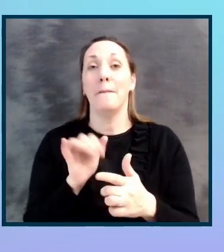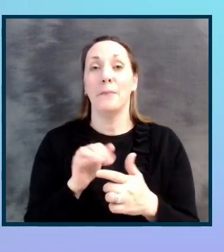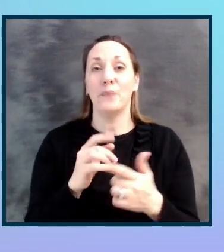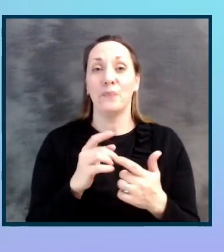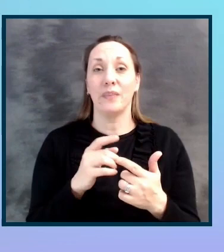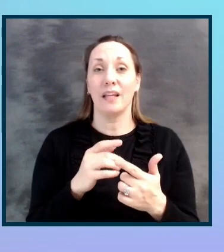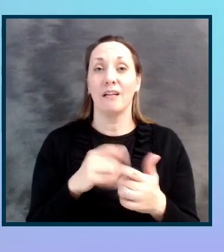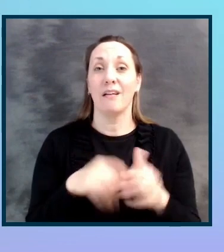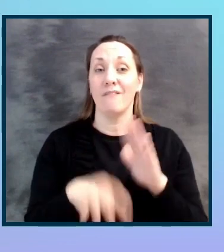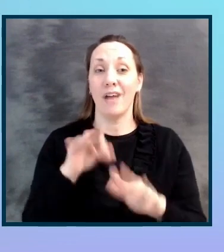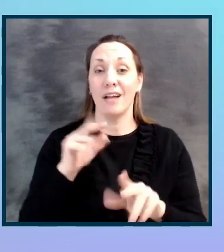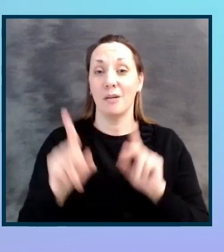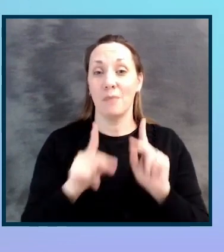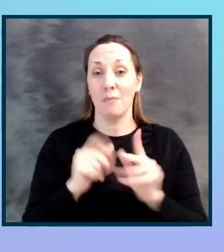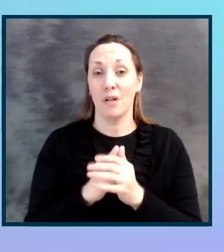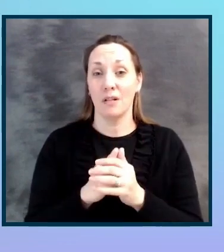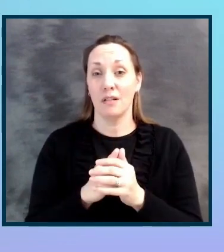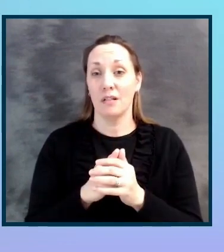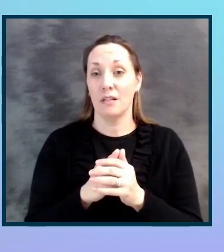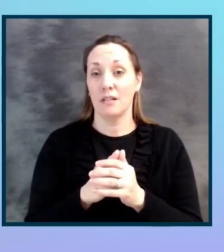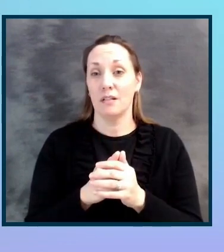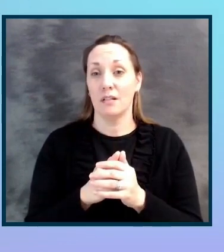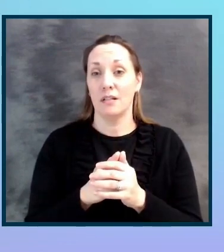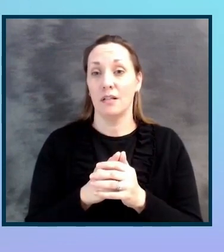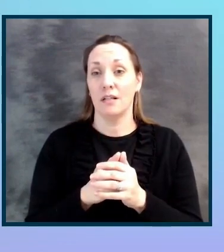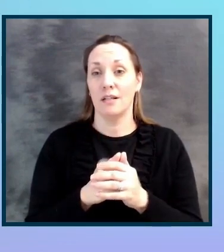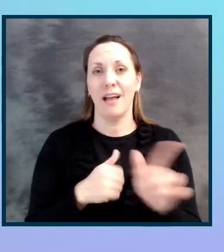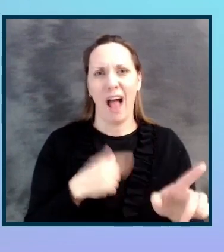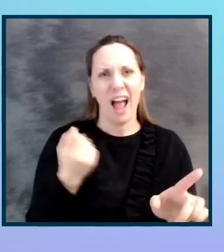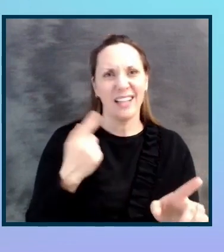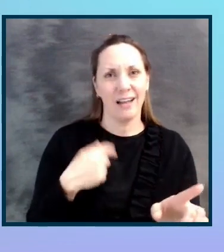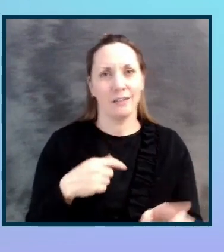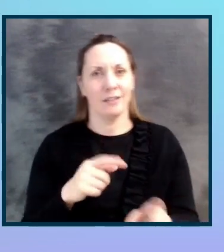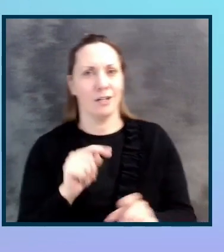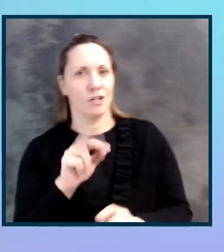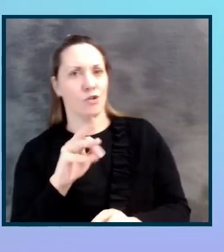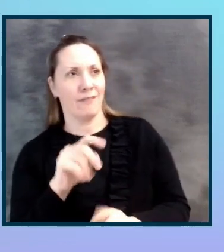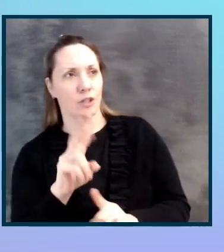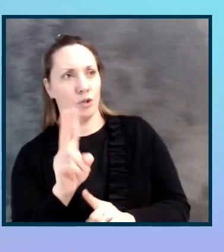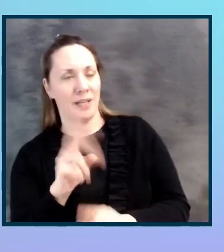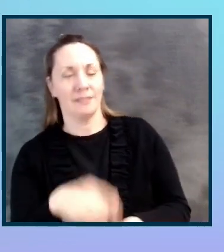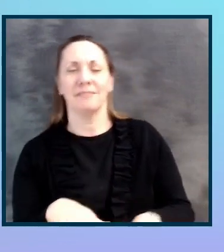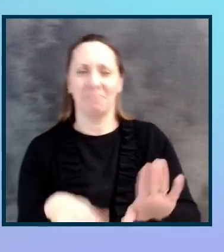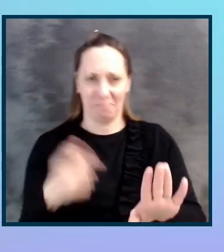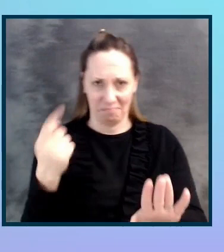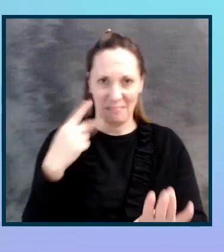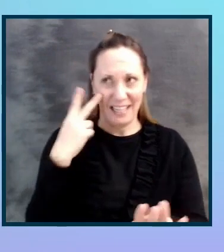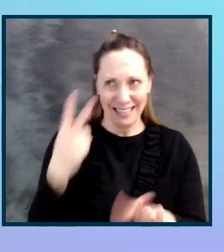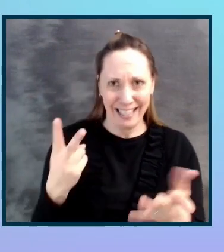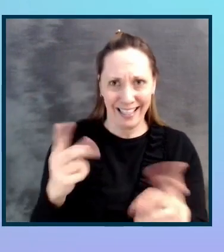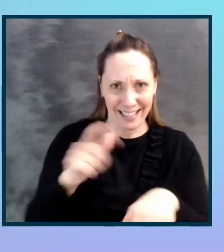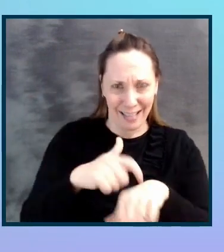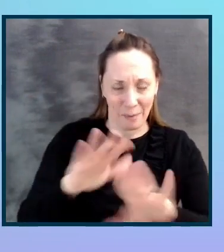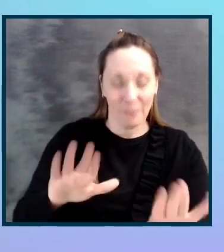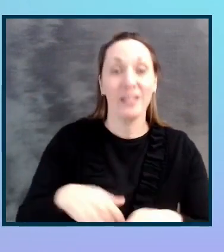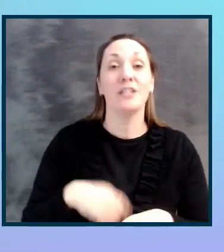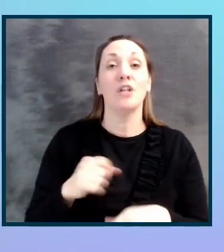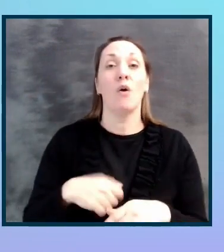Find some people in the accessibility community. Two minutes. - I got it. I got it Travis, I can see you. So I would suggest following people in the accessibility